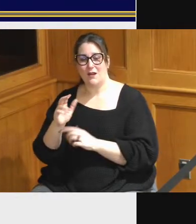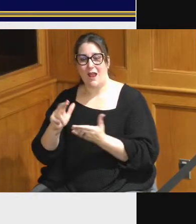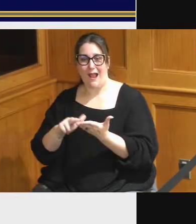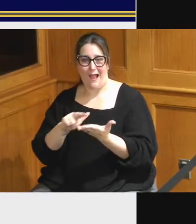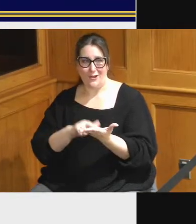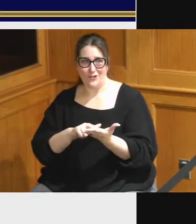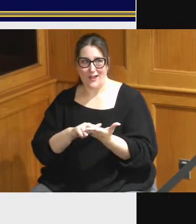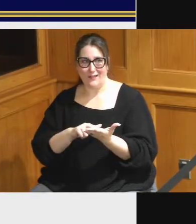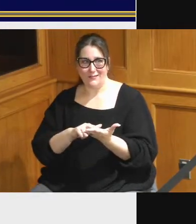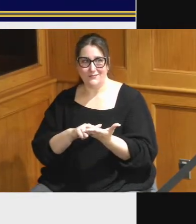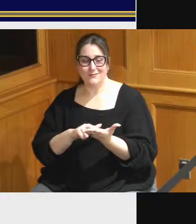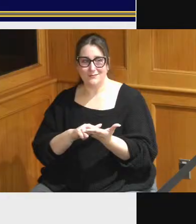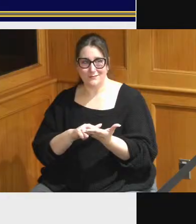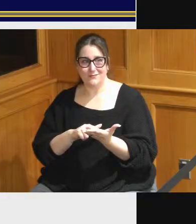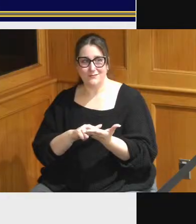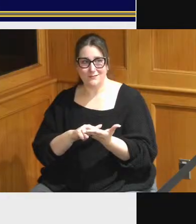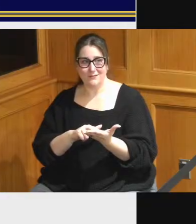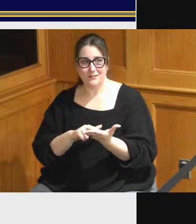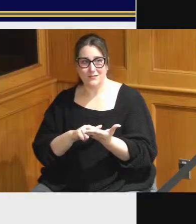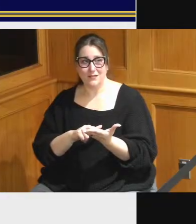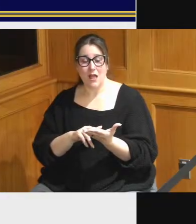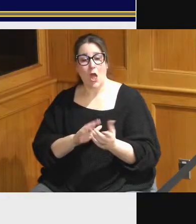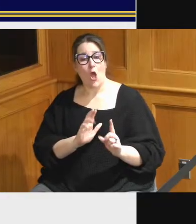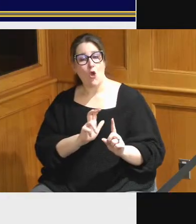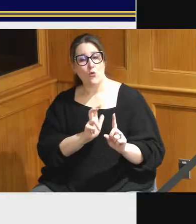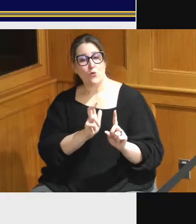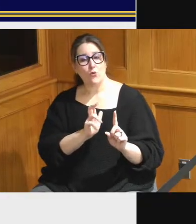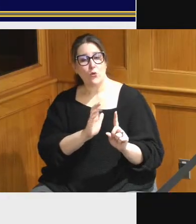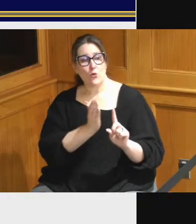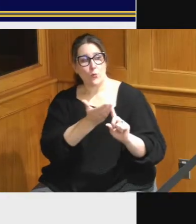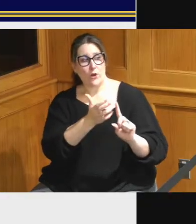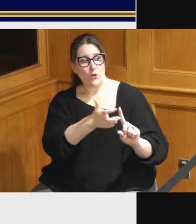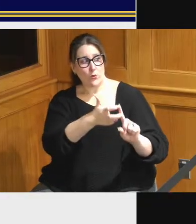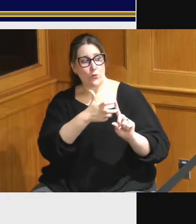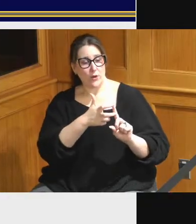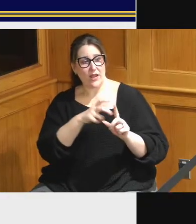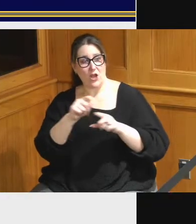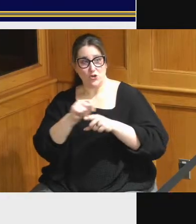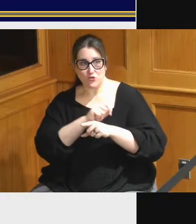what that means. our recruiting and training which as you know is so incredibly important to